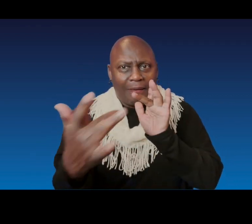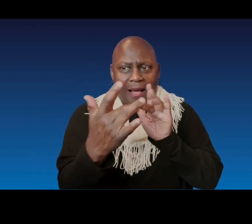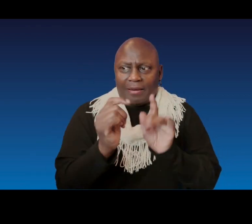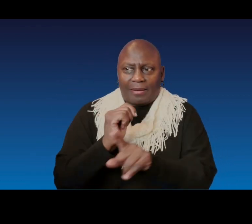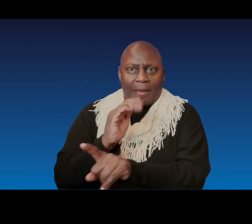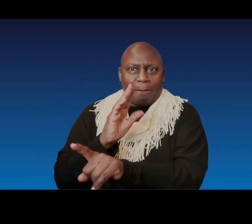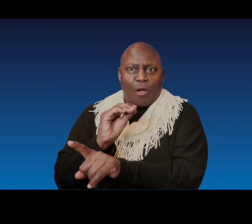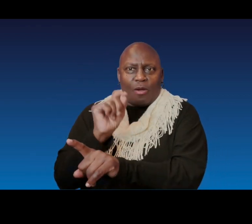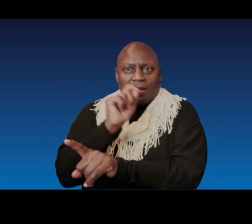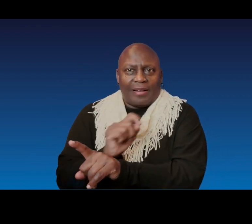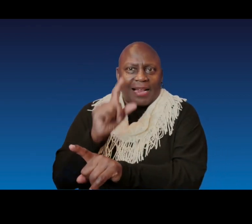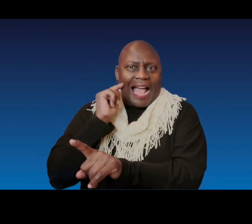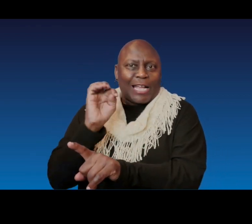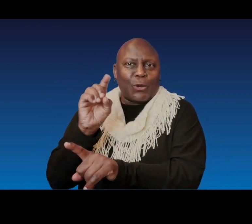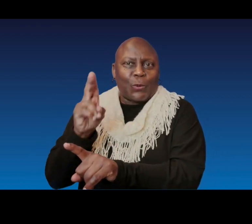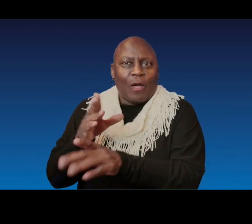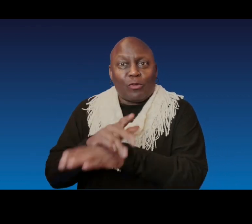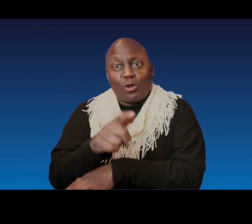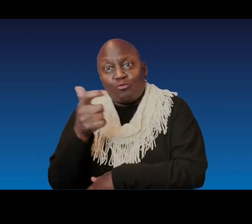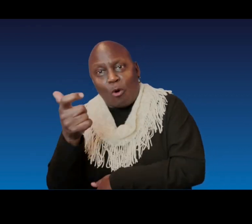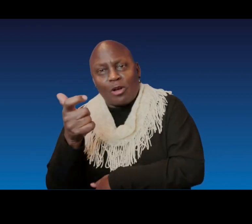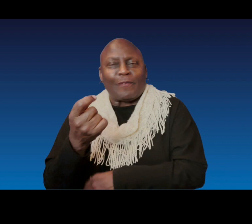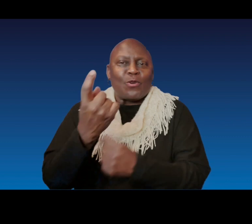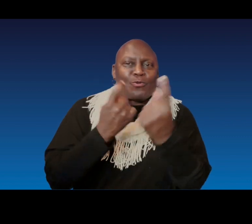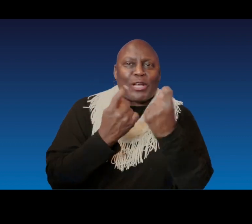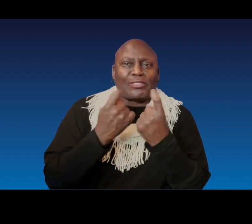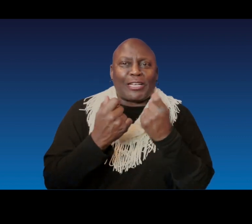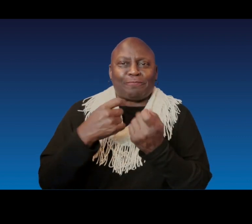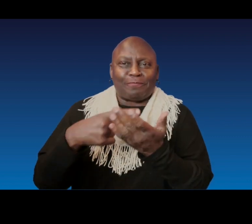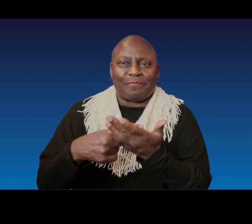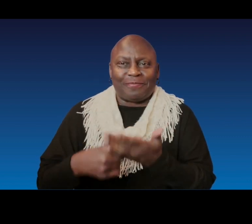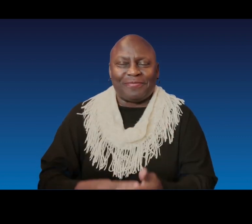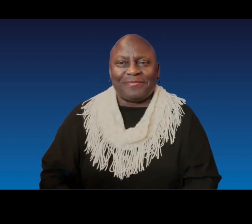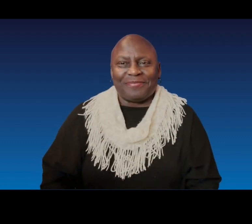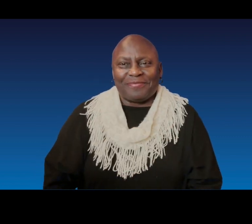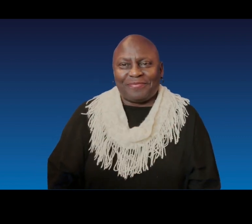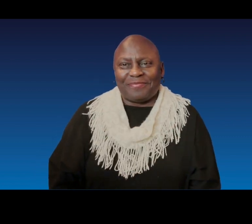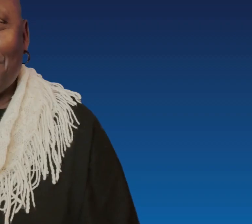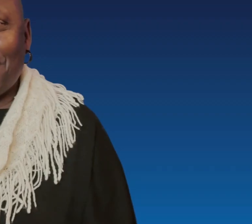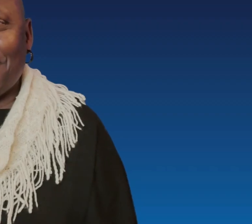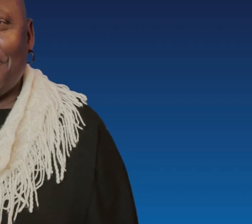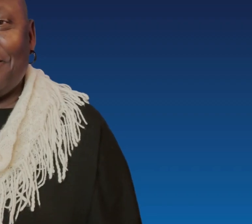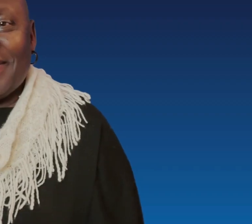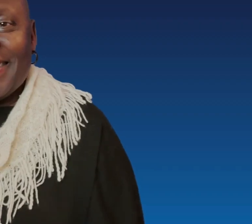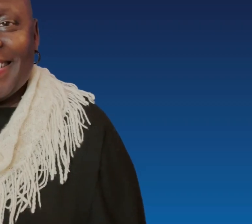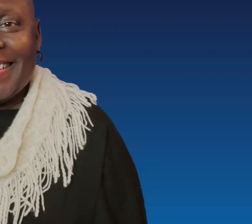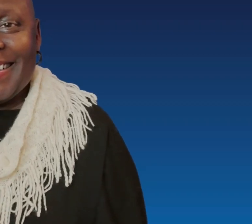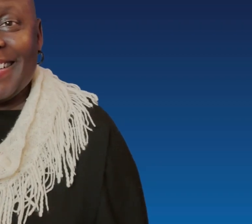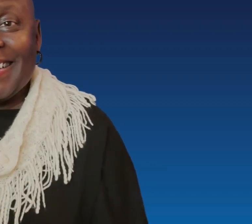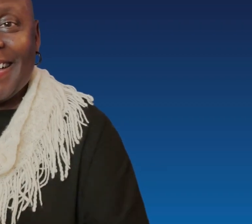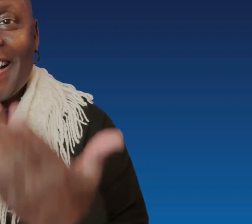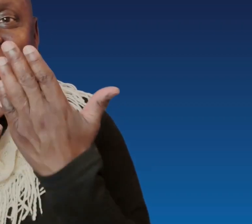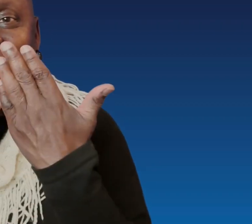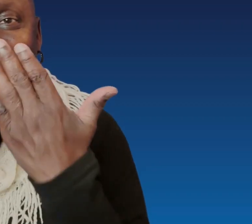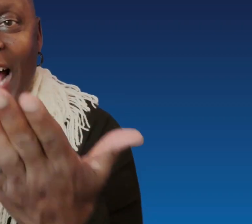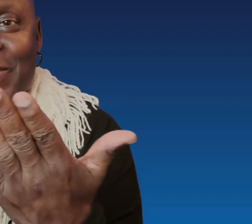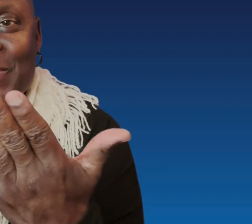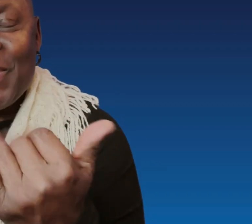Contact CBO@Gallaudet.edu And I'll take a look and we can have a discussion. So long.